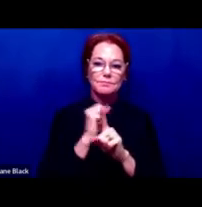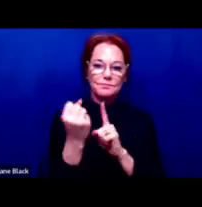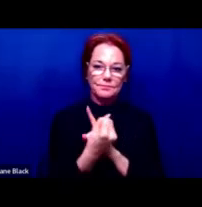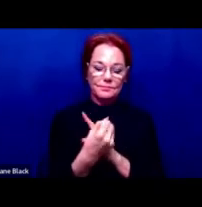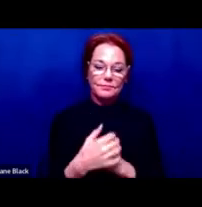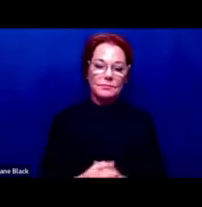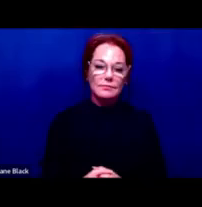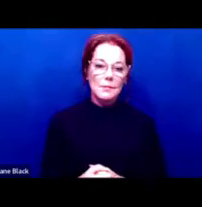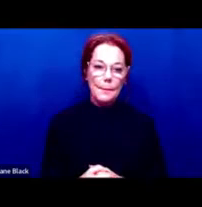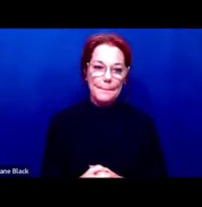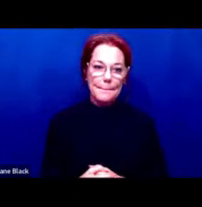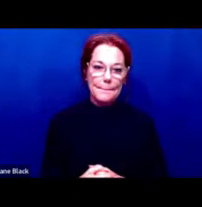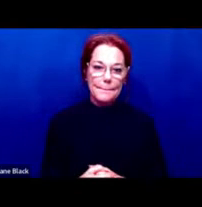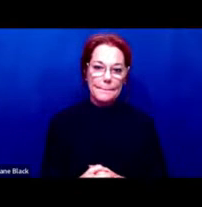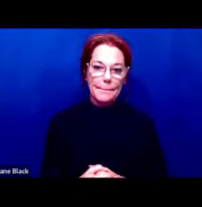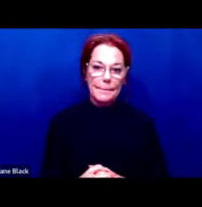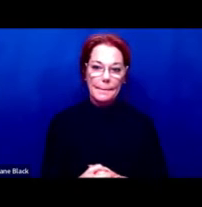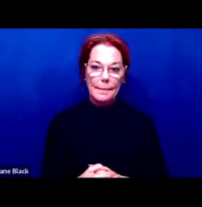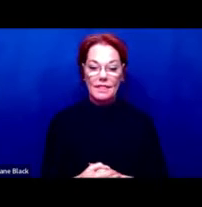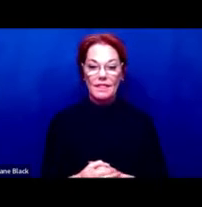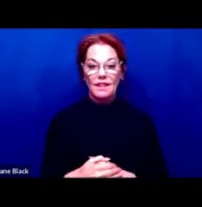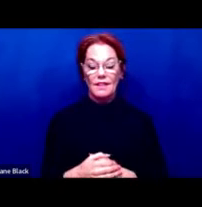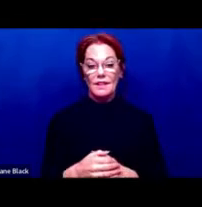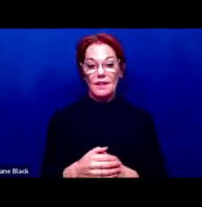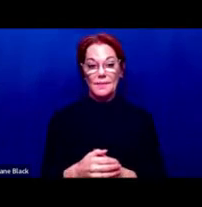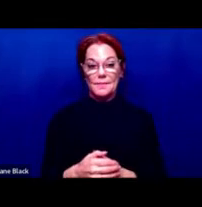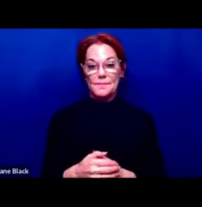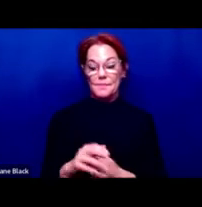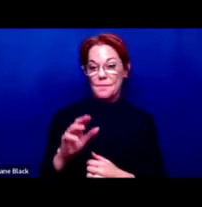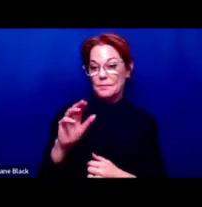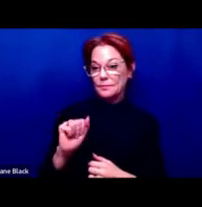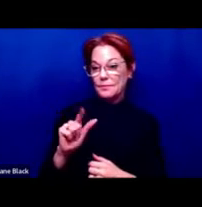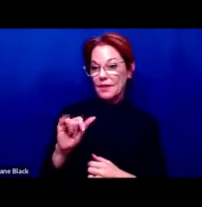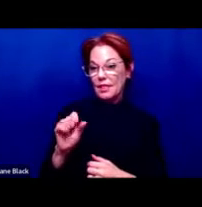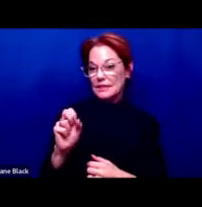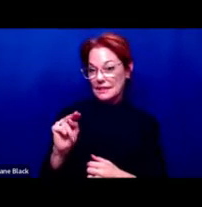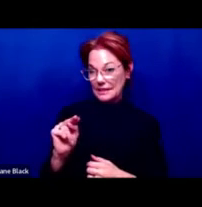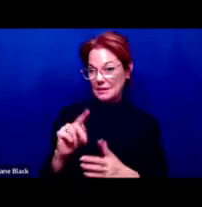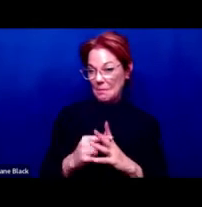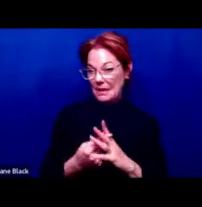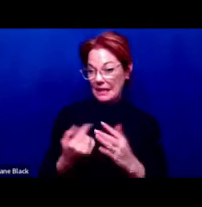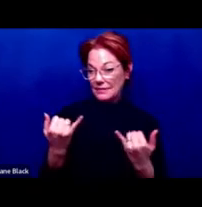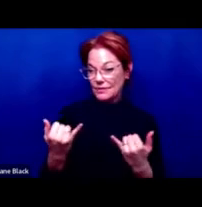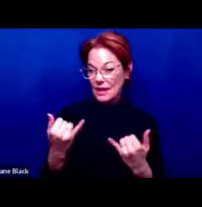the very outset of the day, Alison Barkoff mentioned some exciting new initiatives. And